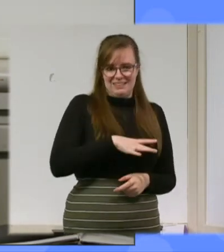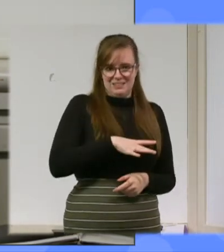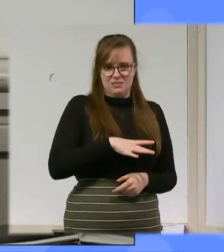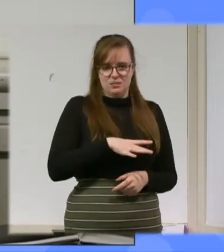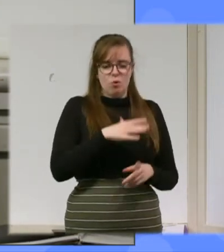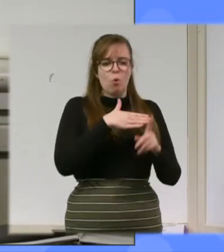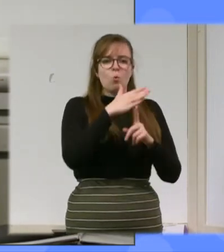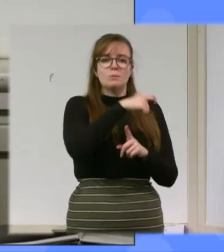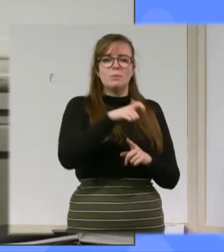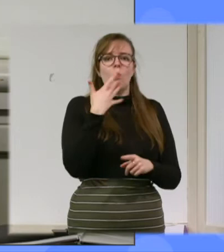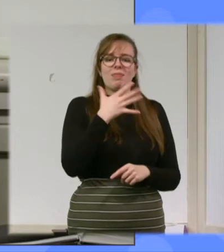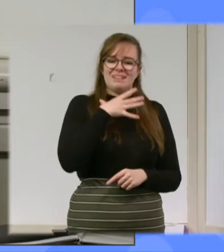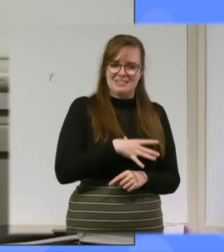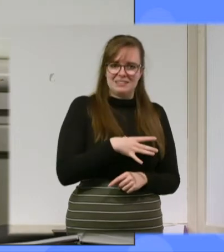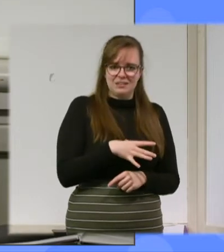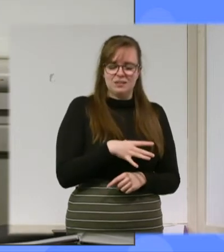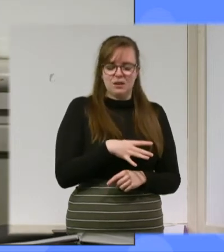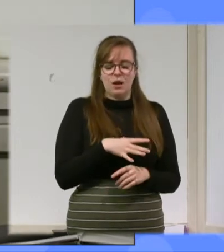need it and all the people who have built this